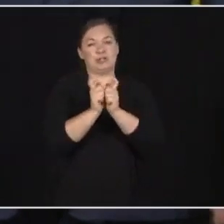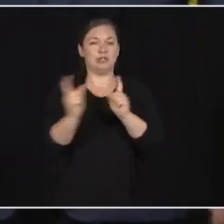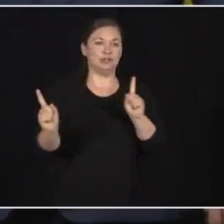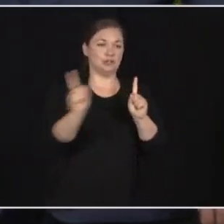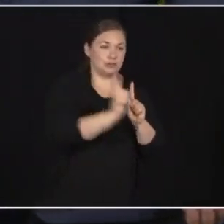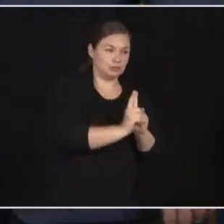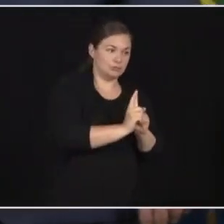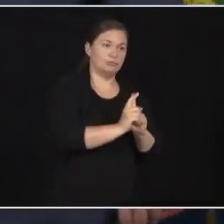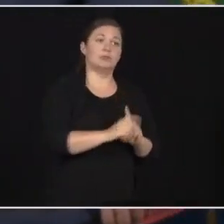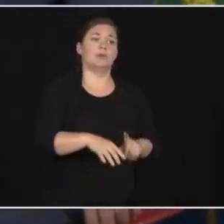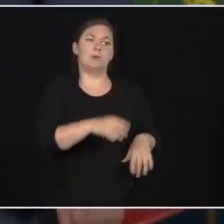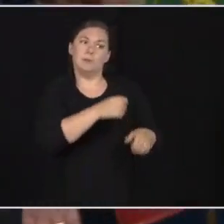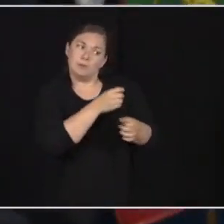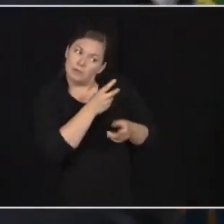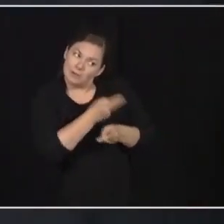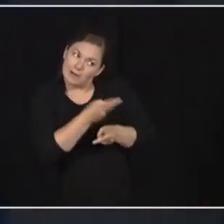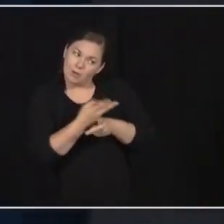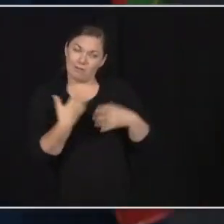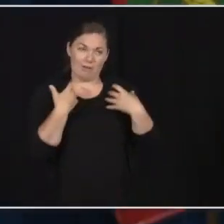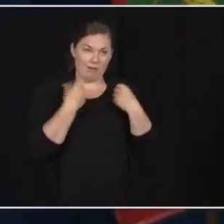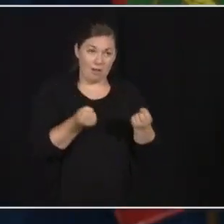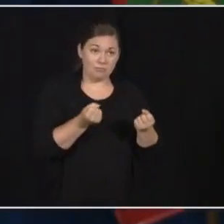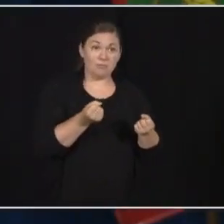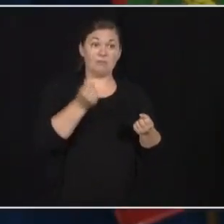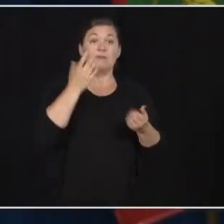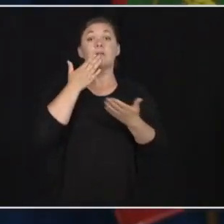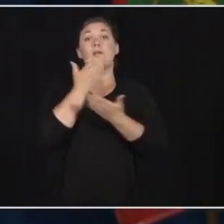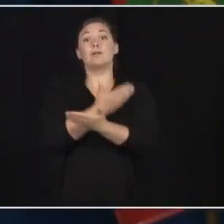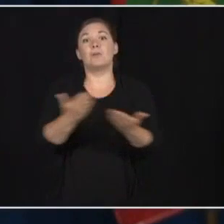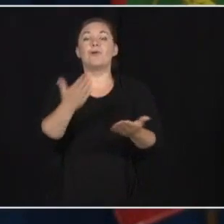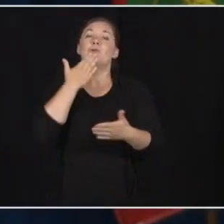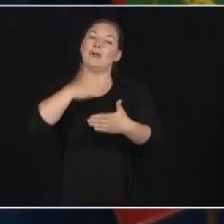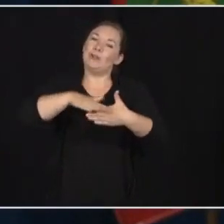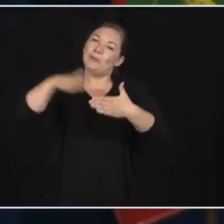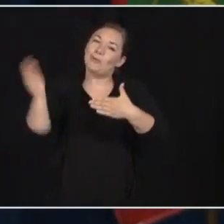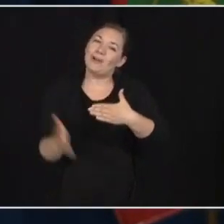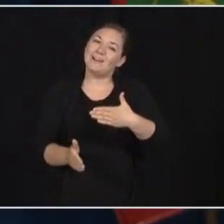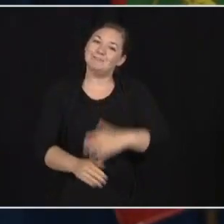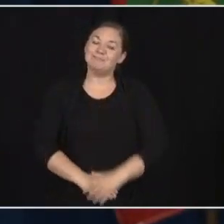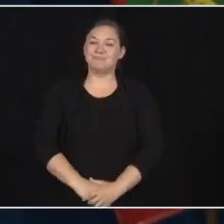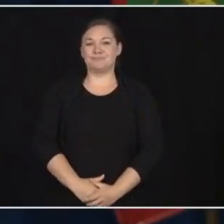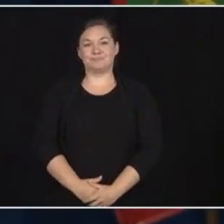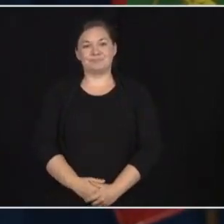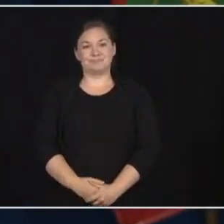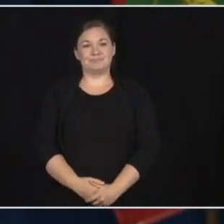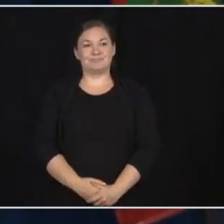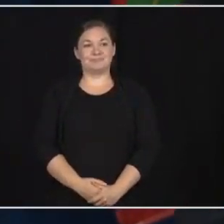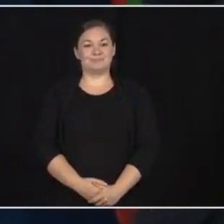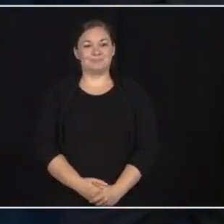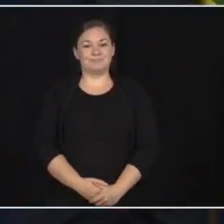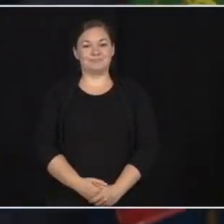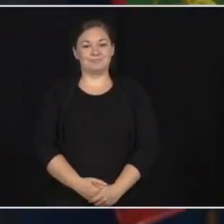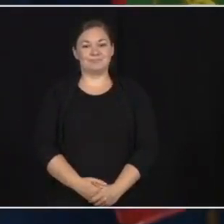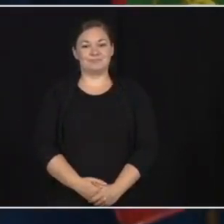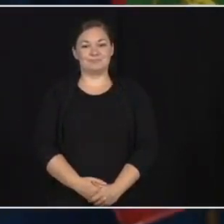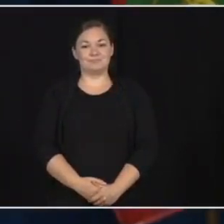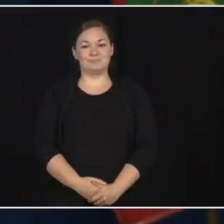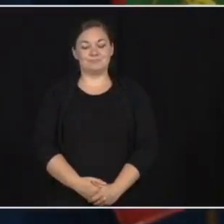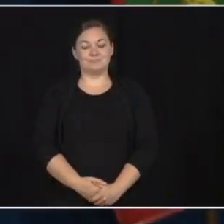support with language translation and appropriate healthcare. Thank you everyone. Thank you, have a great weekend as well.